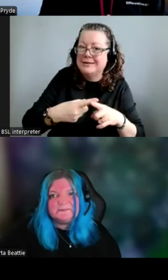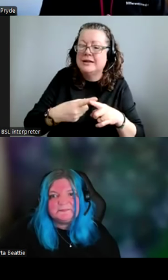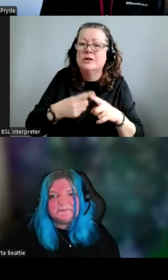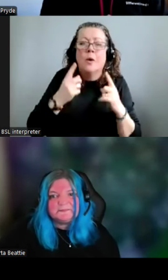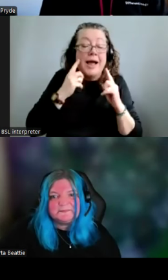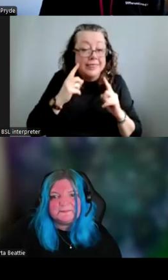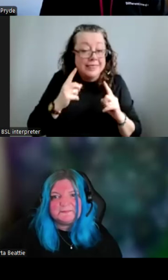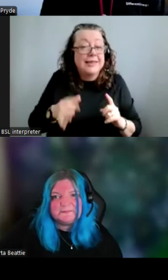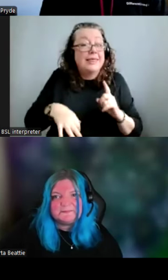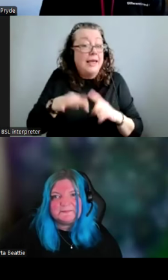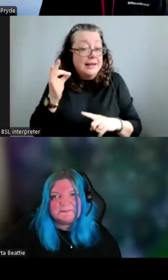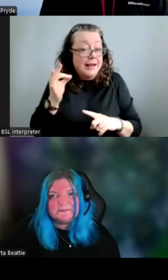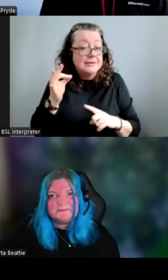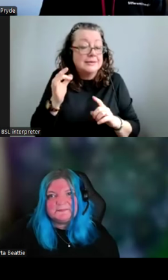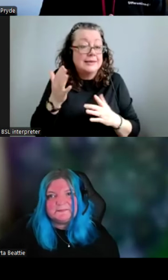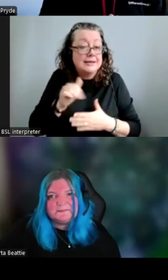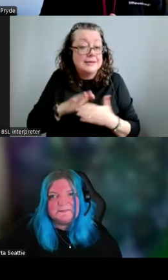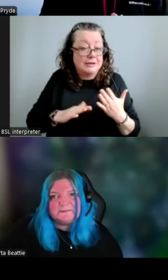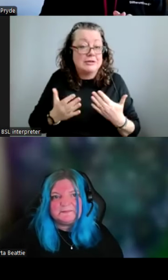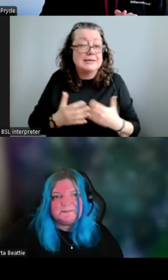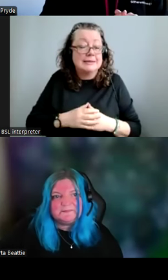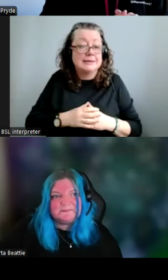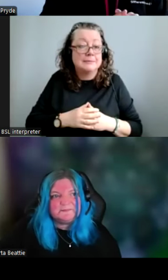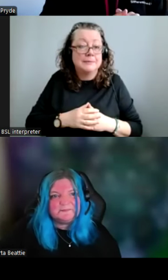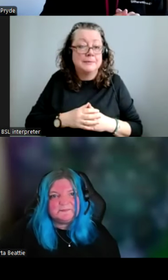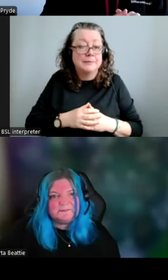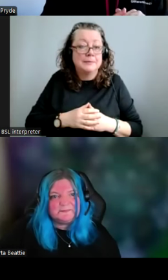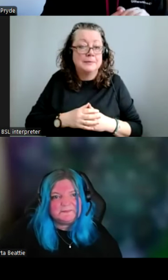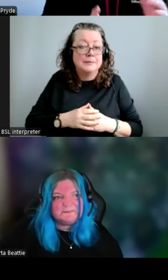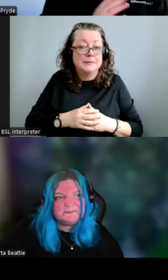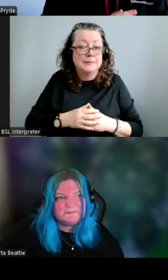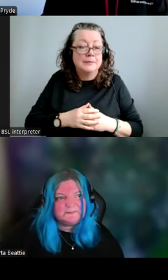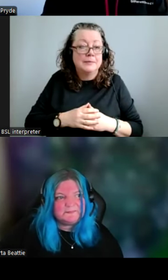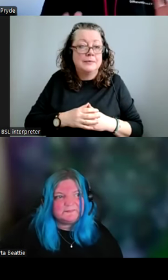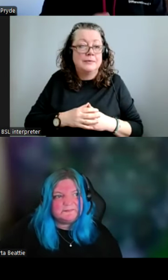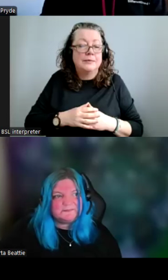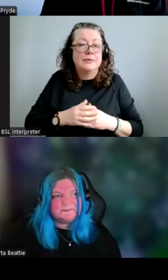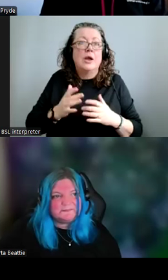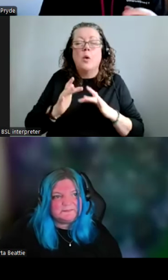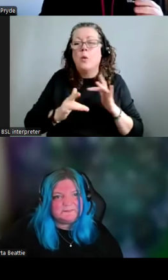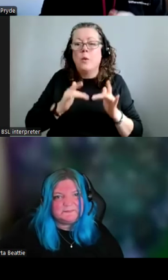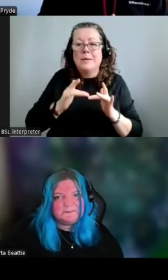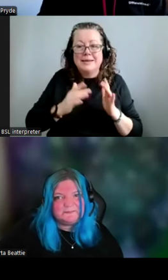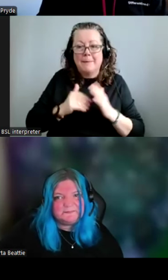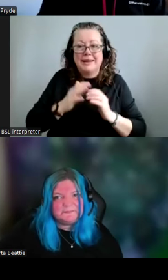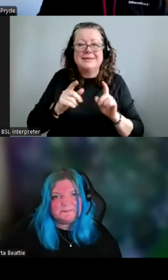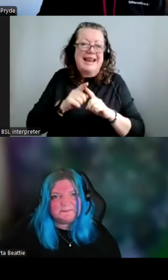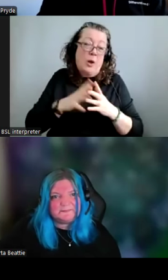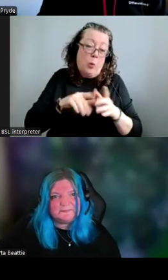those experiences. I think that when it comes to website builders like Wix and like WordPress and things like that, there is a lot of work